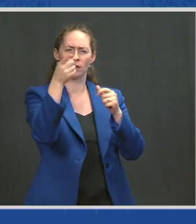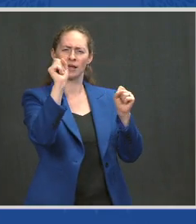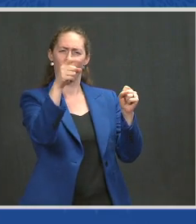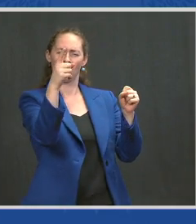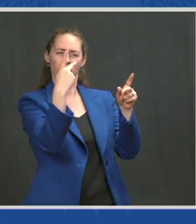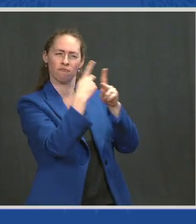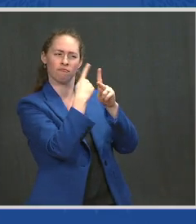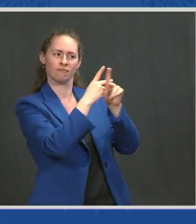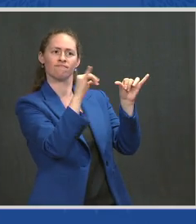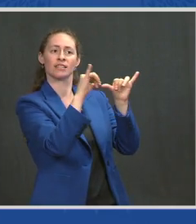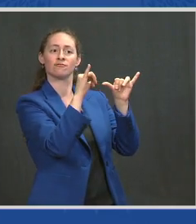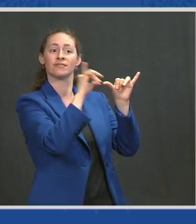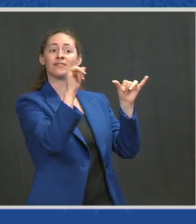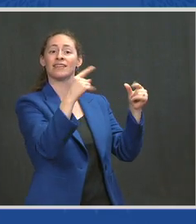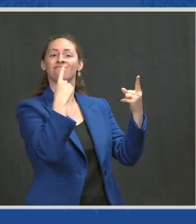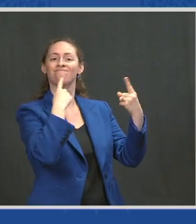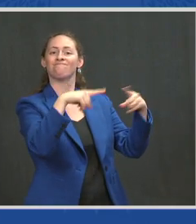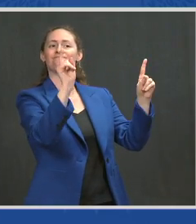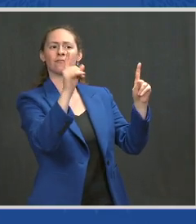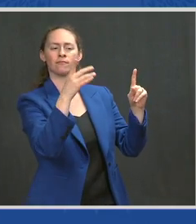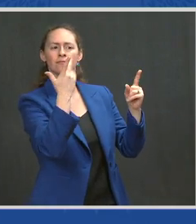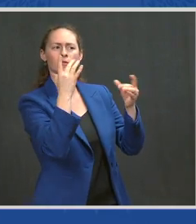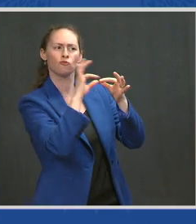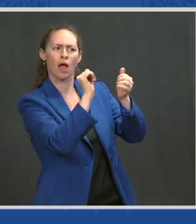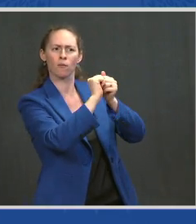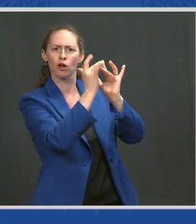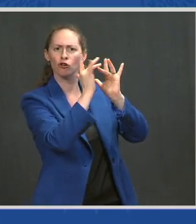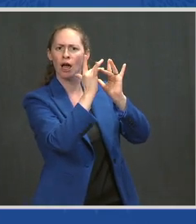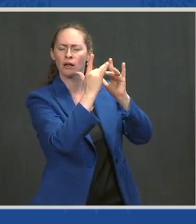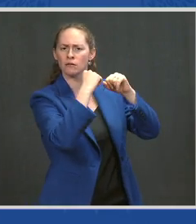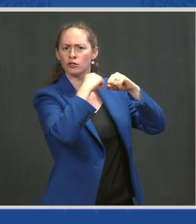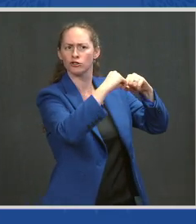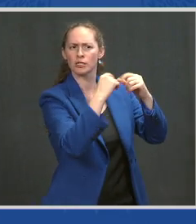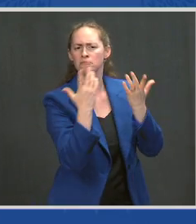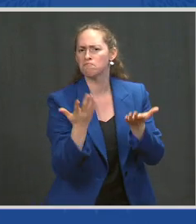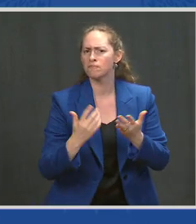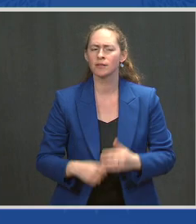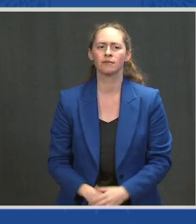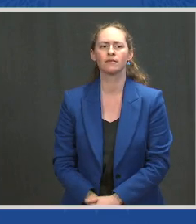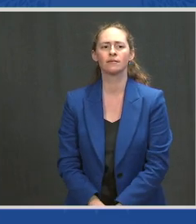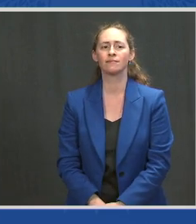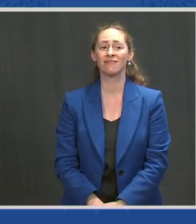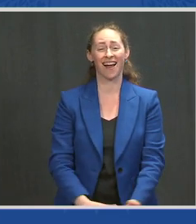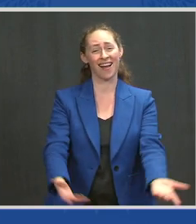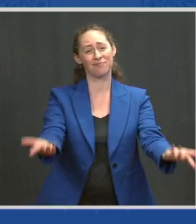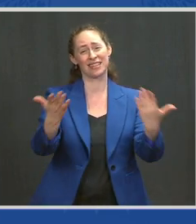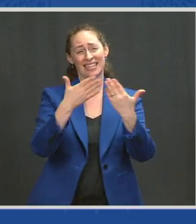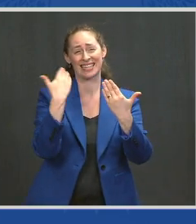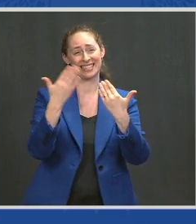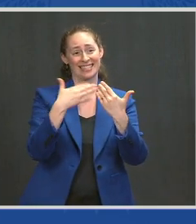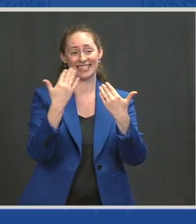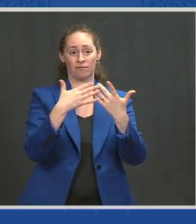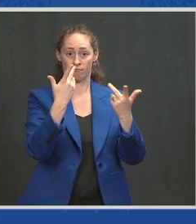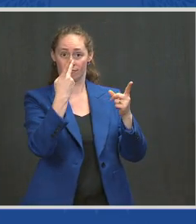The President: Well, it's going to be real easy. They either -- for example, on cybersecurity, are we going to work out where they take action